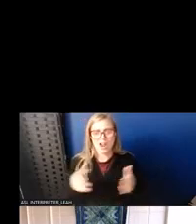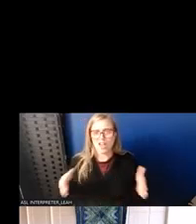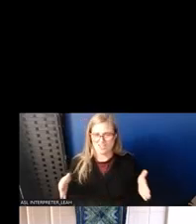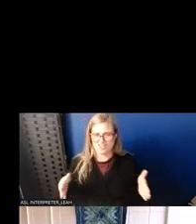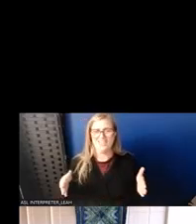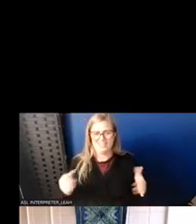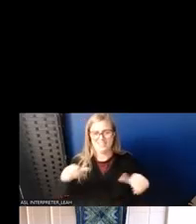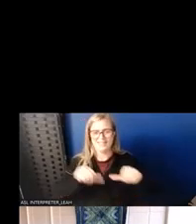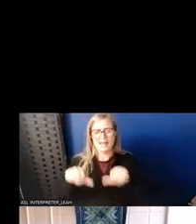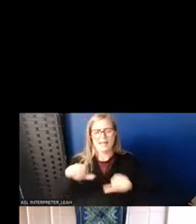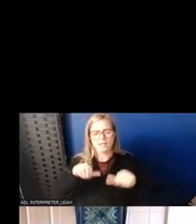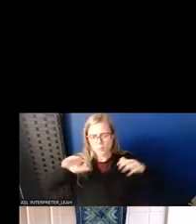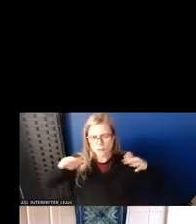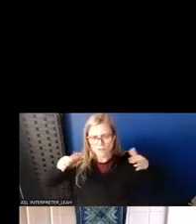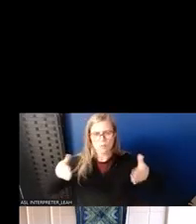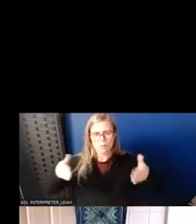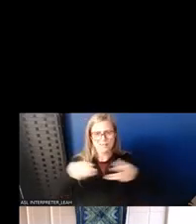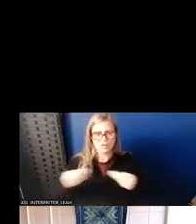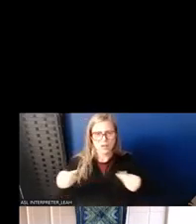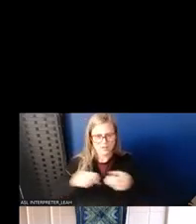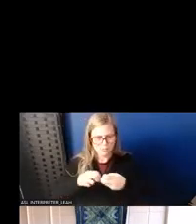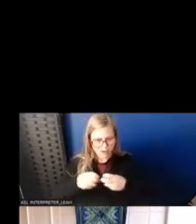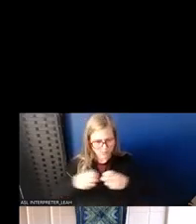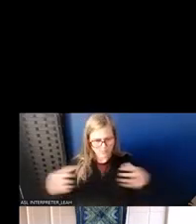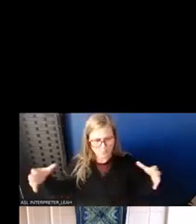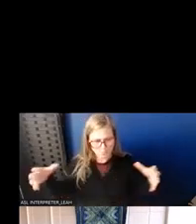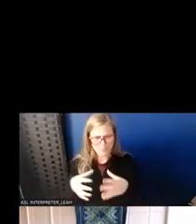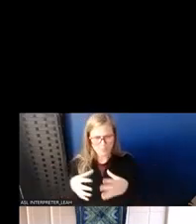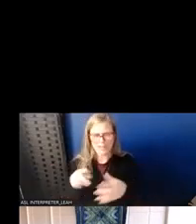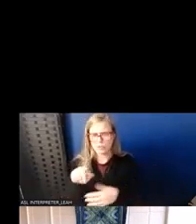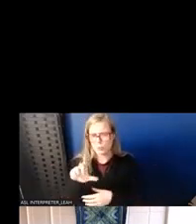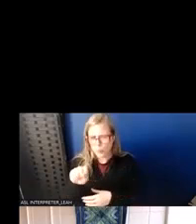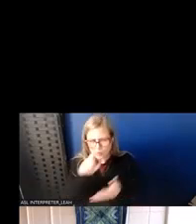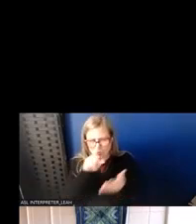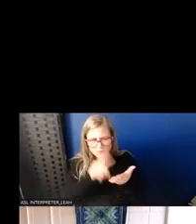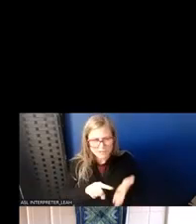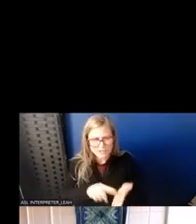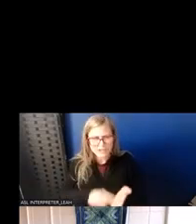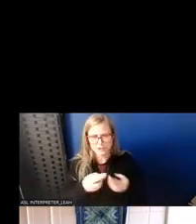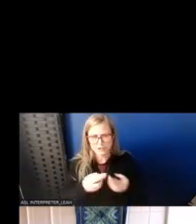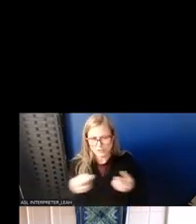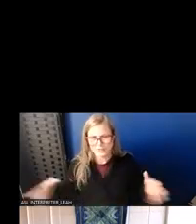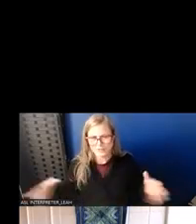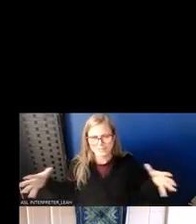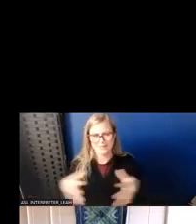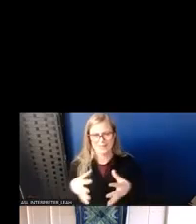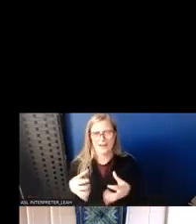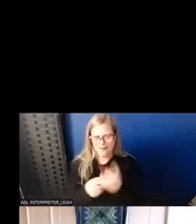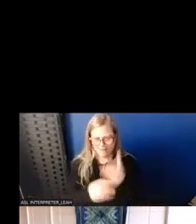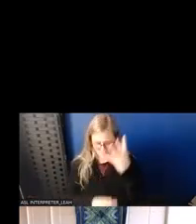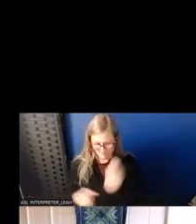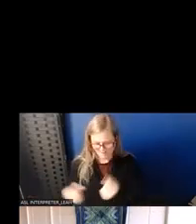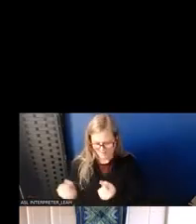together the tools from different fields and having the capacity to look at data from around the world